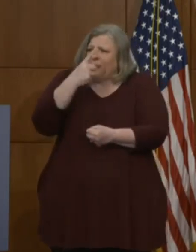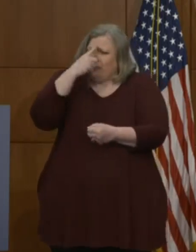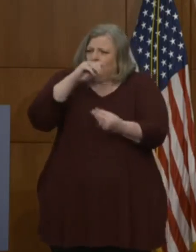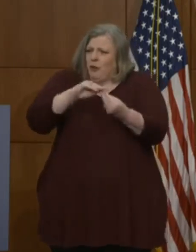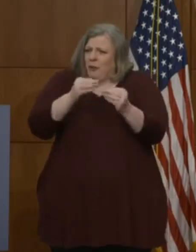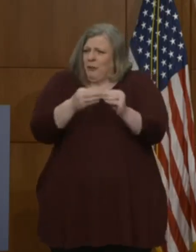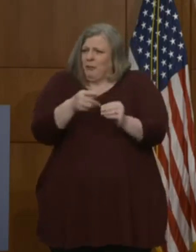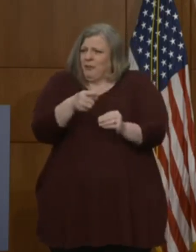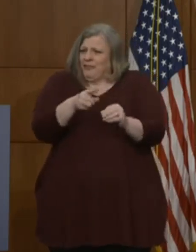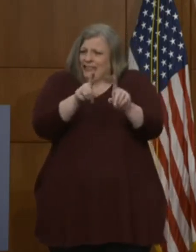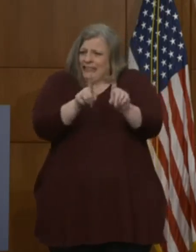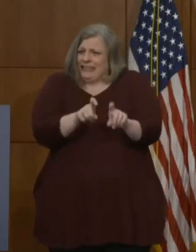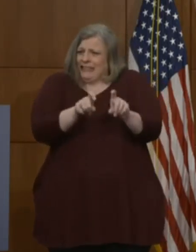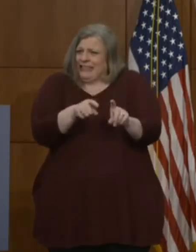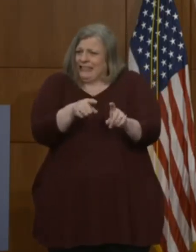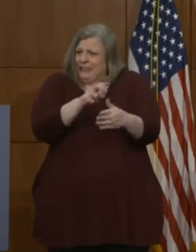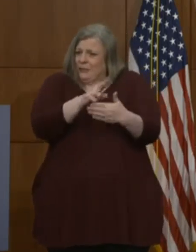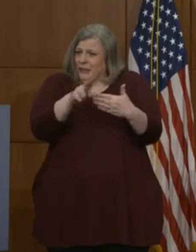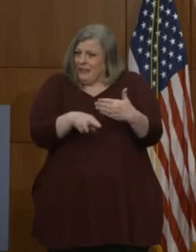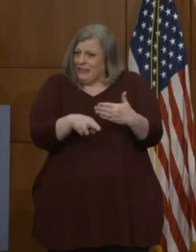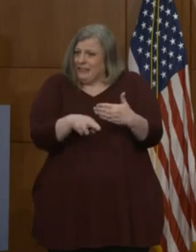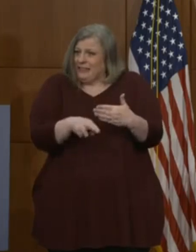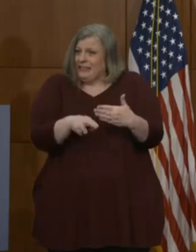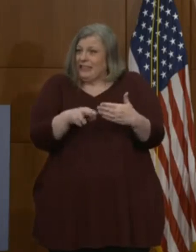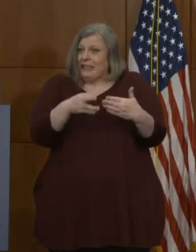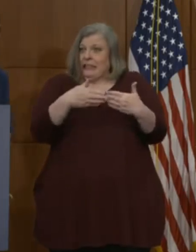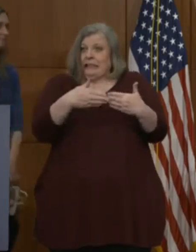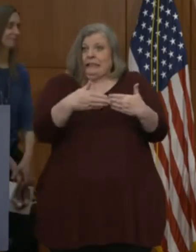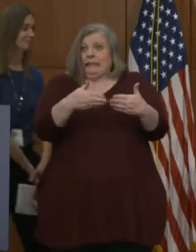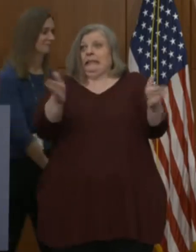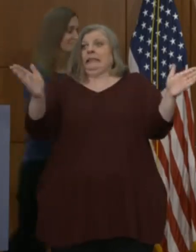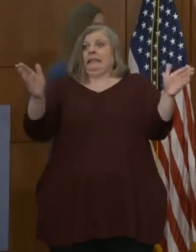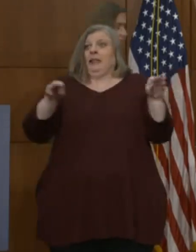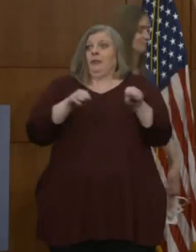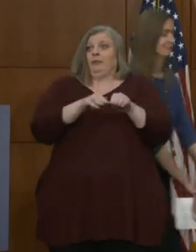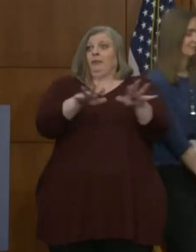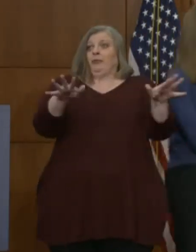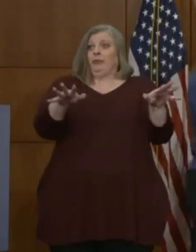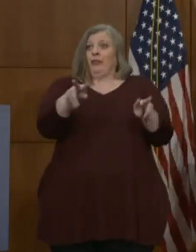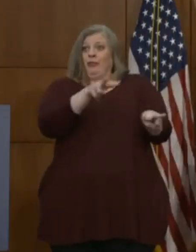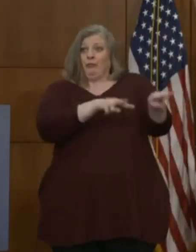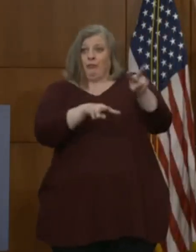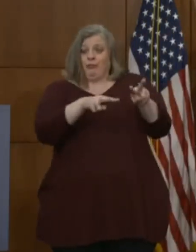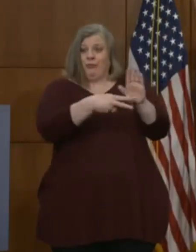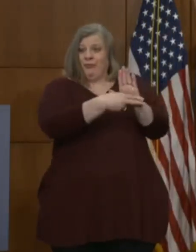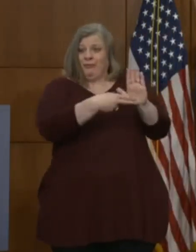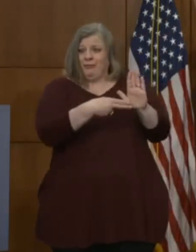LAB CONFIRMED CASES I MEAN IF THERE’S WIDESPREAD CLINICAL THERE’S WIDESPREAD CLINICAL DIAGNOSES COMING ON. WHAT DIAGNOSES COMING ON. WHAT NUMBER OF CASES DO WE ACTUALLY